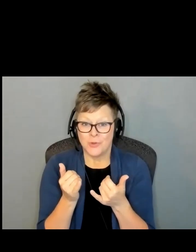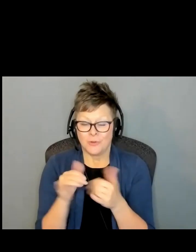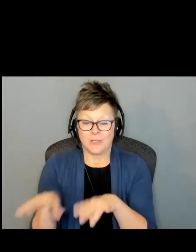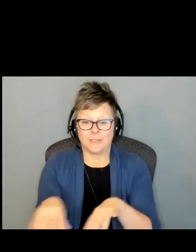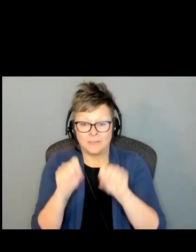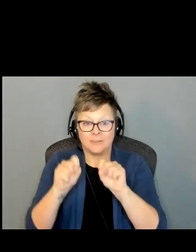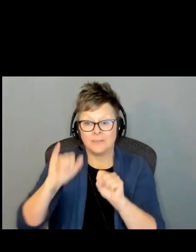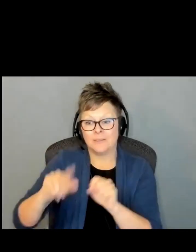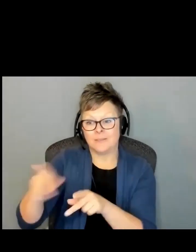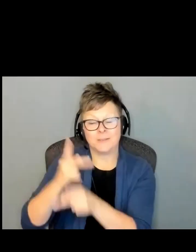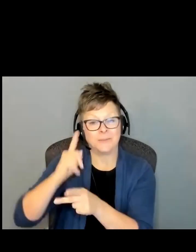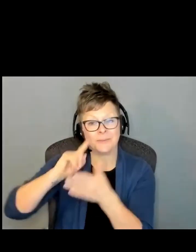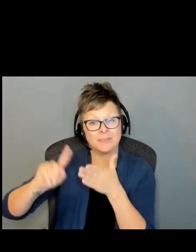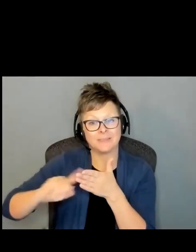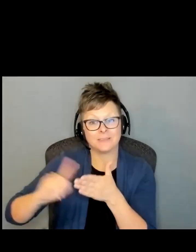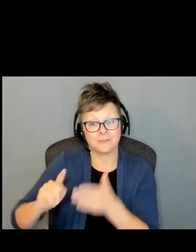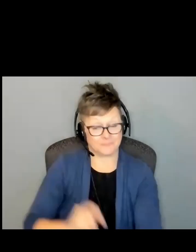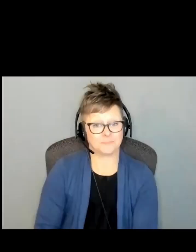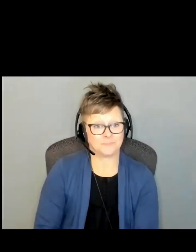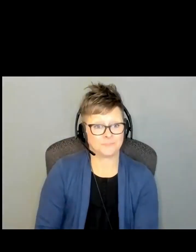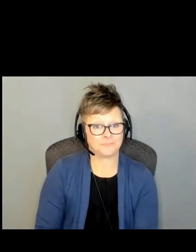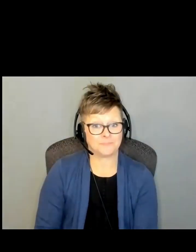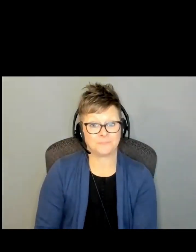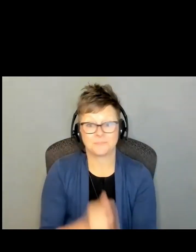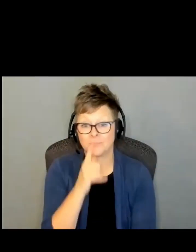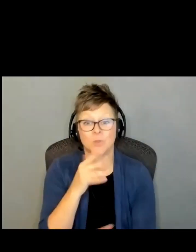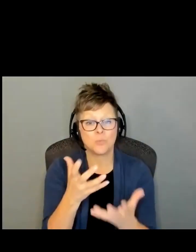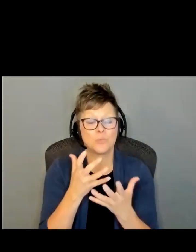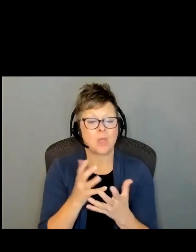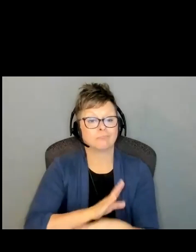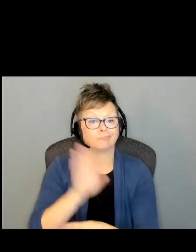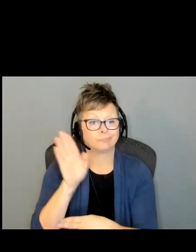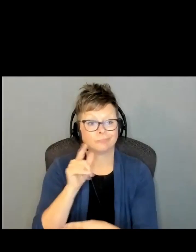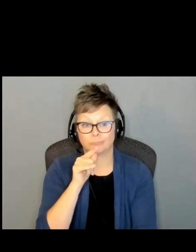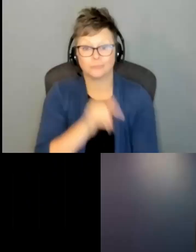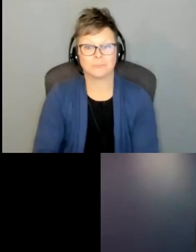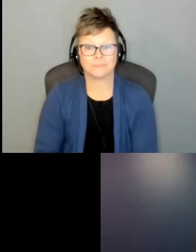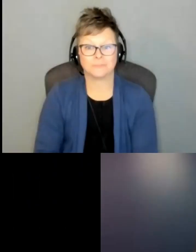Who wants to take a stab at this question? Taryn next? DR.